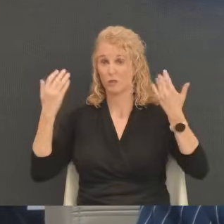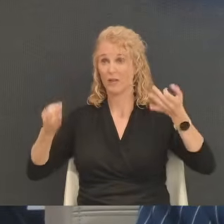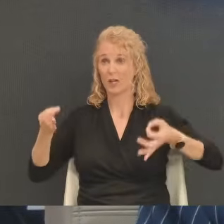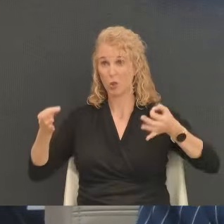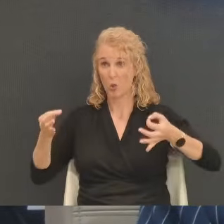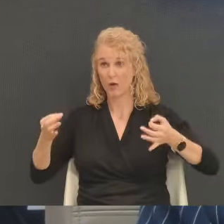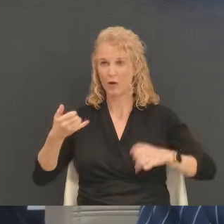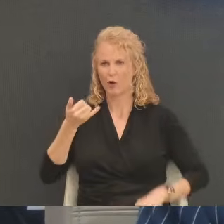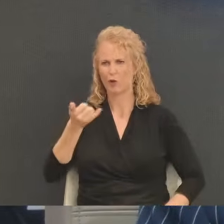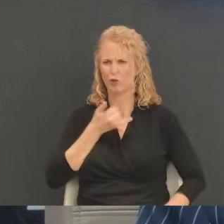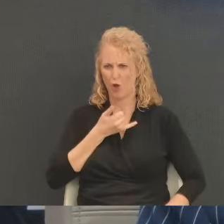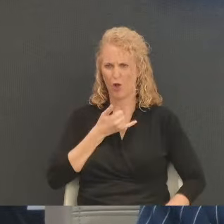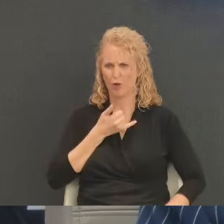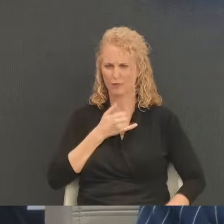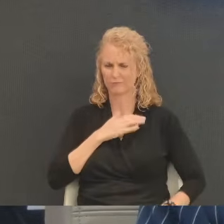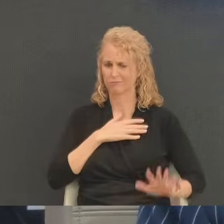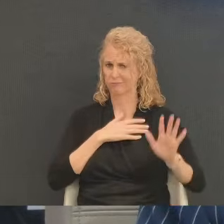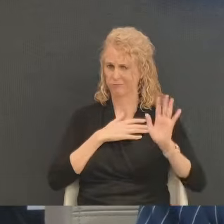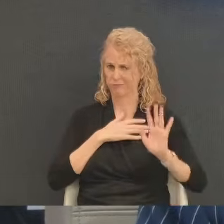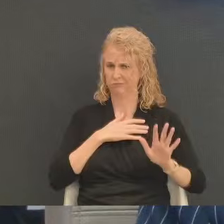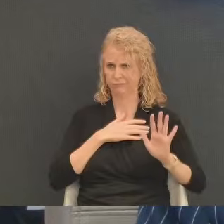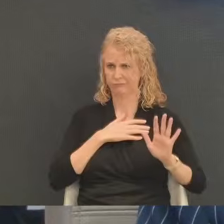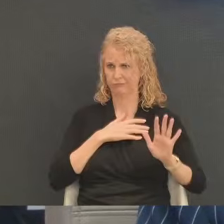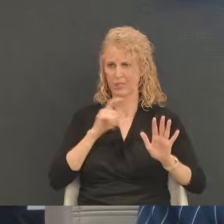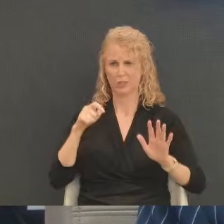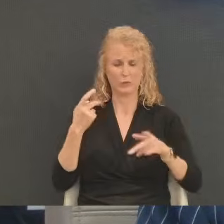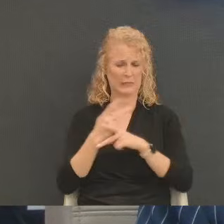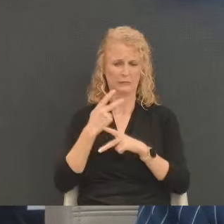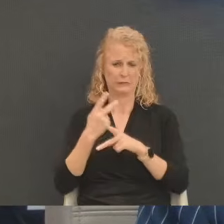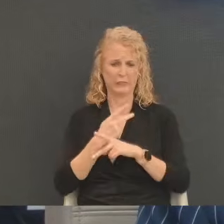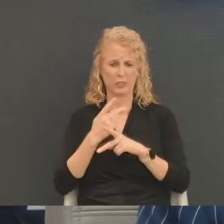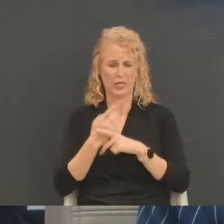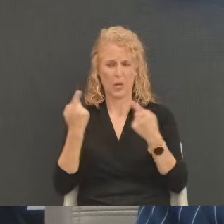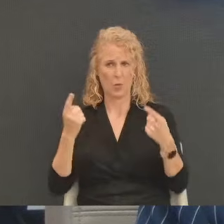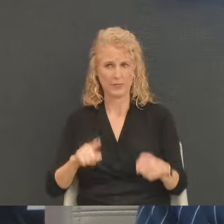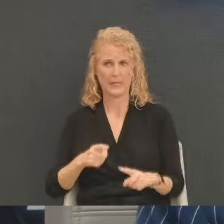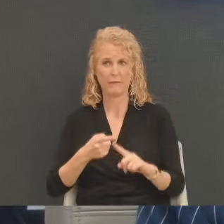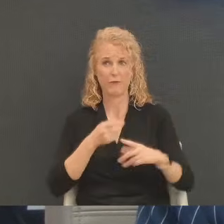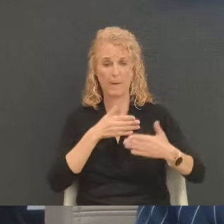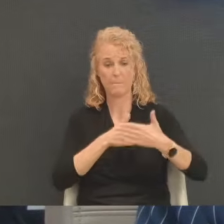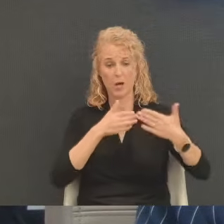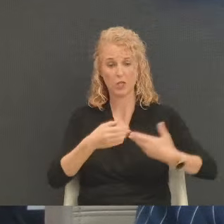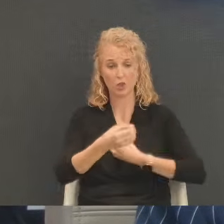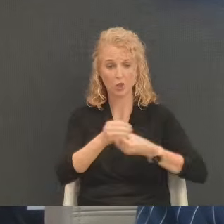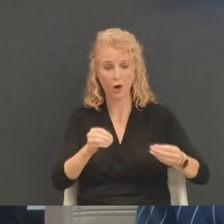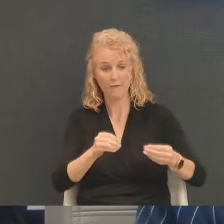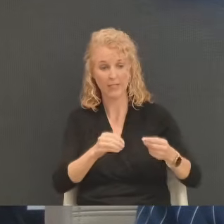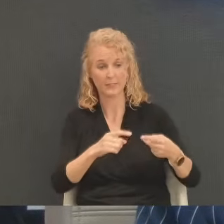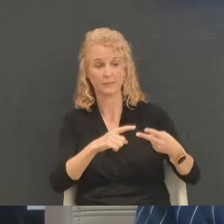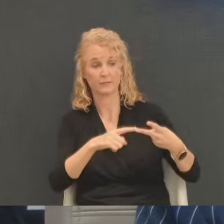So, we got to get our hands around it. I like to know from the Prosecutor's office, Mr. Aluotto